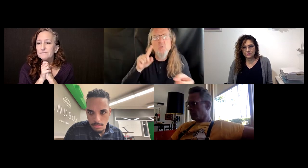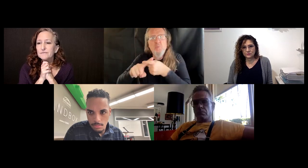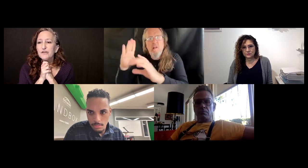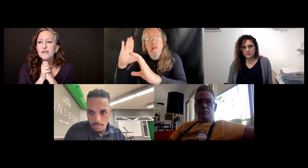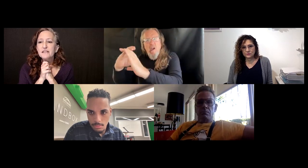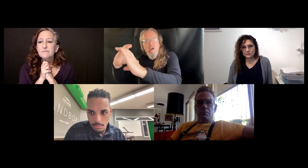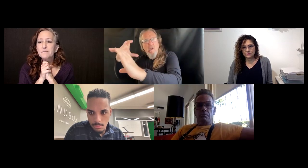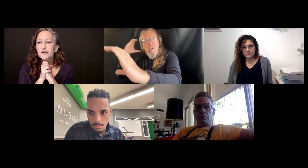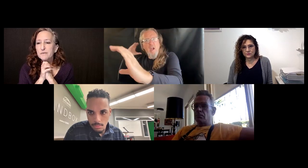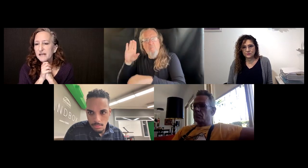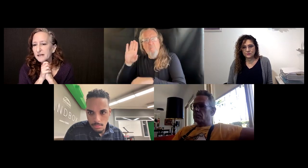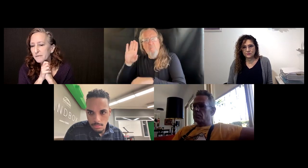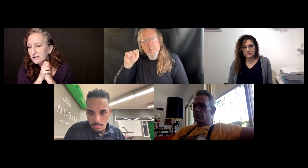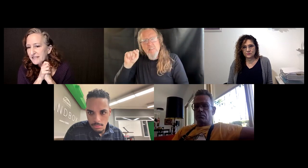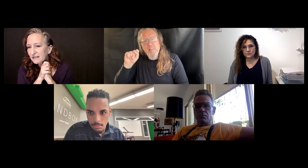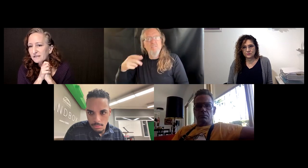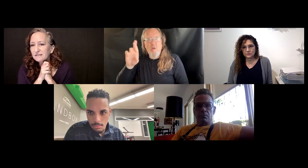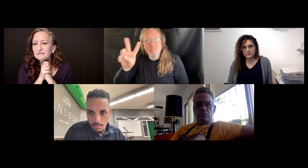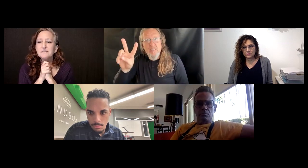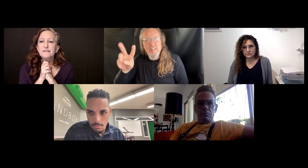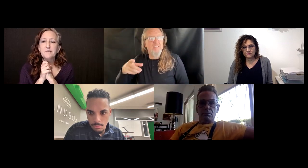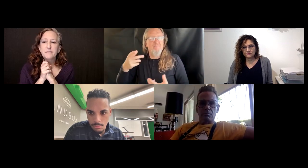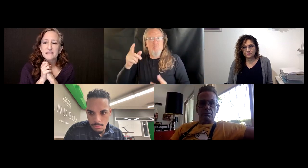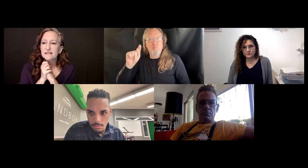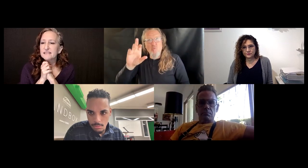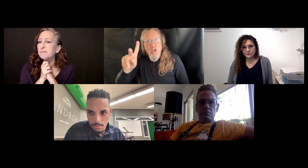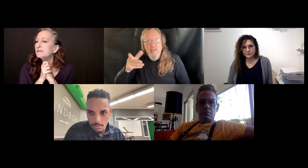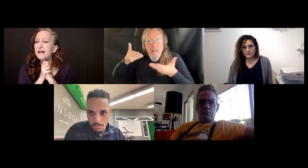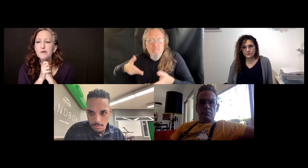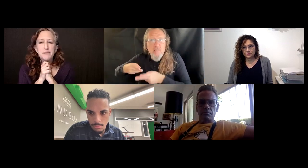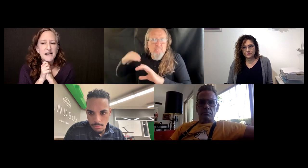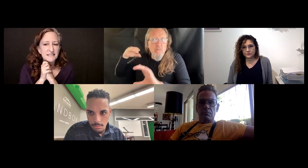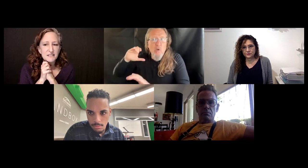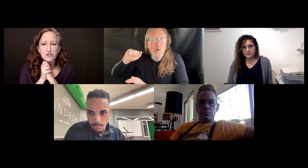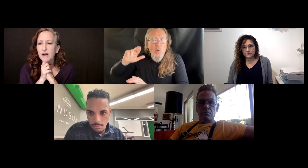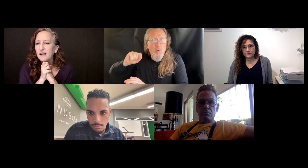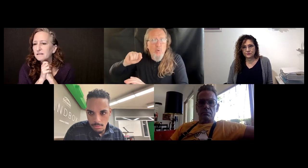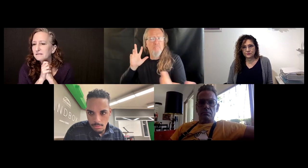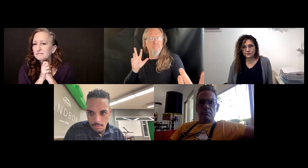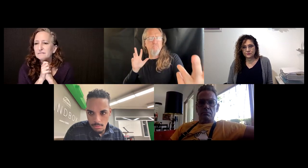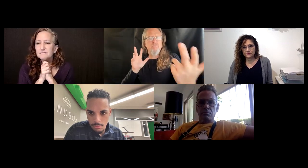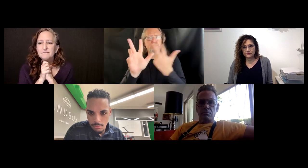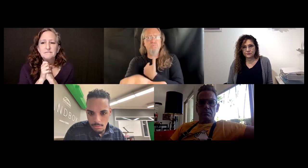You can be on a motorcycle. You can be in a double decker bus a truck